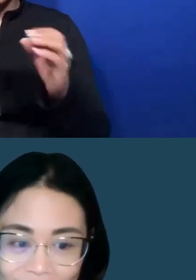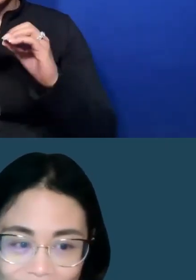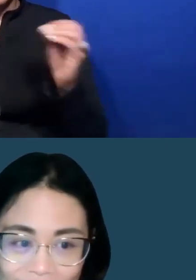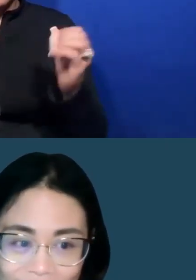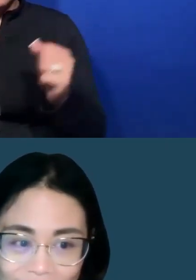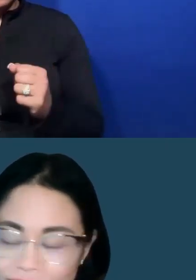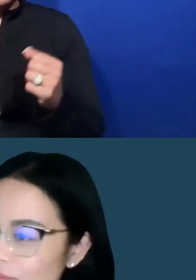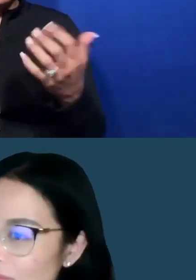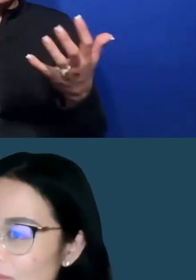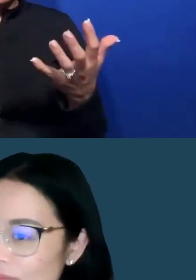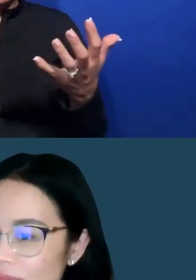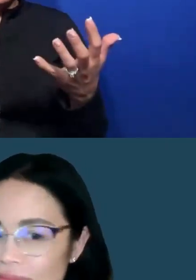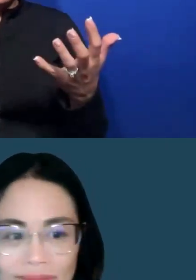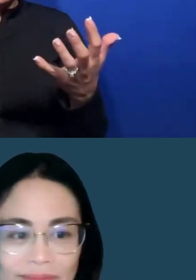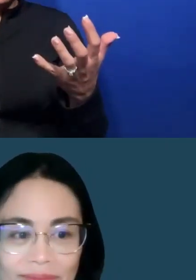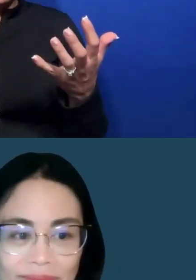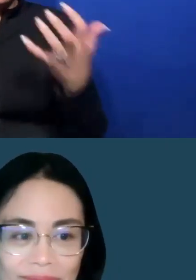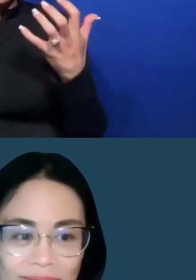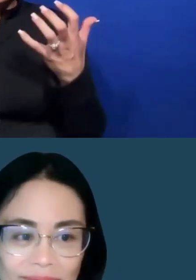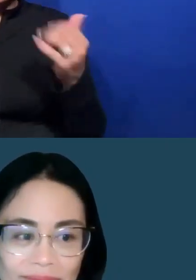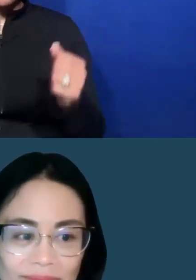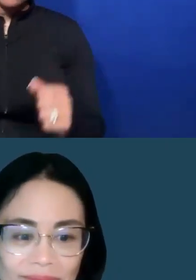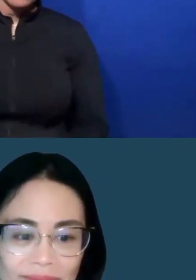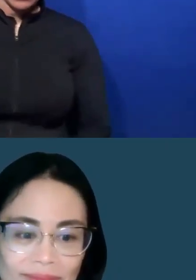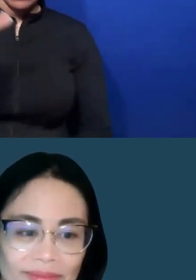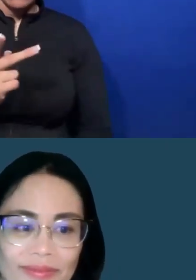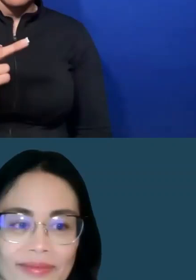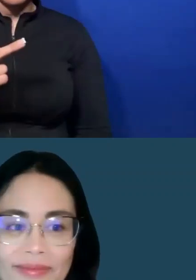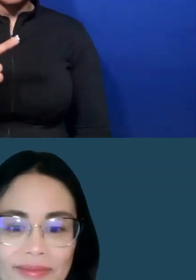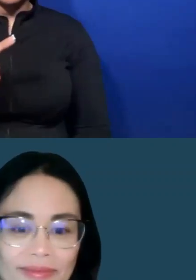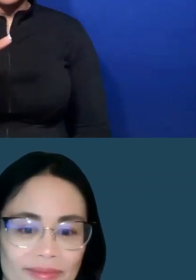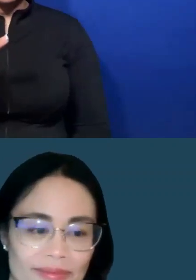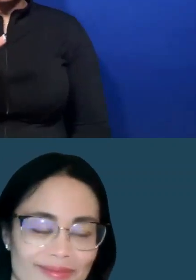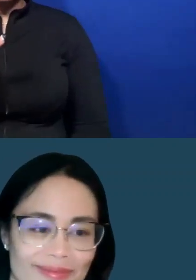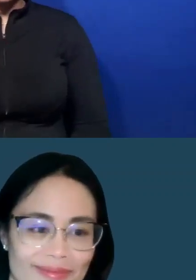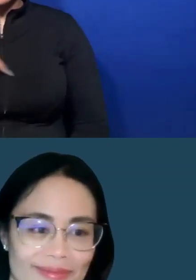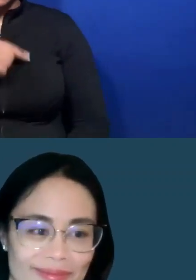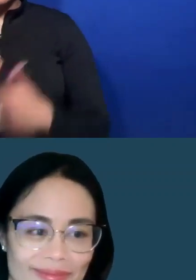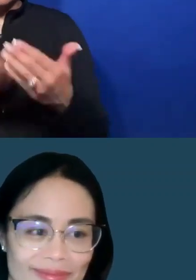Nobody wants to go back to, to I mean, we we all want to try, you know.